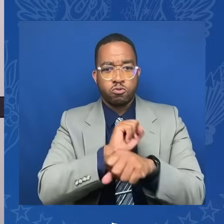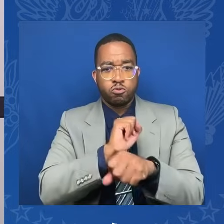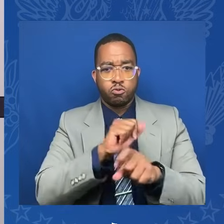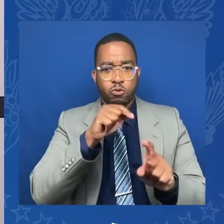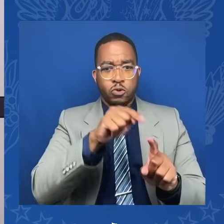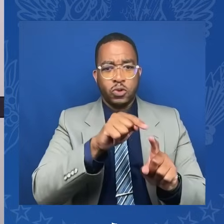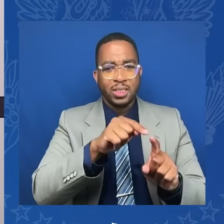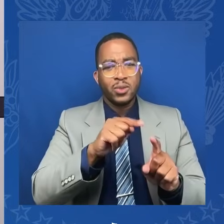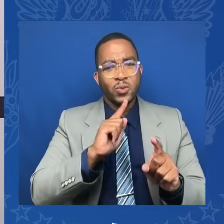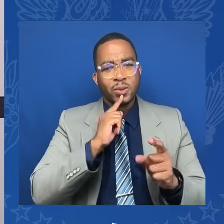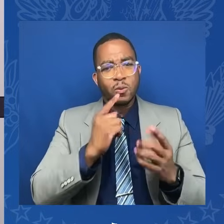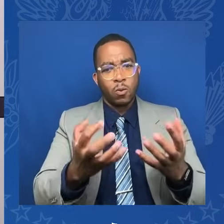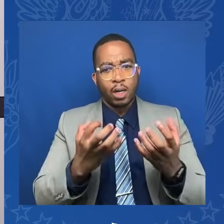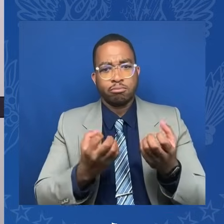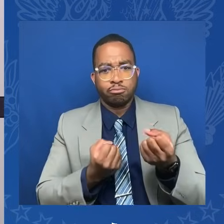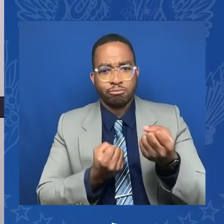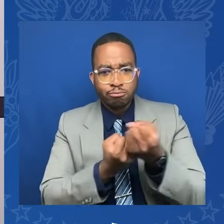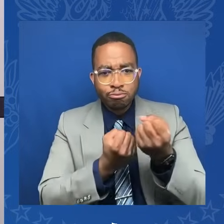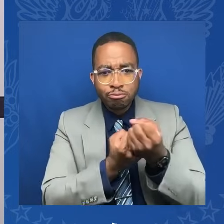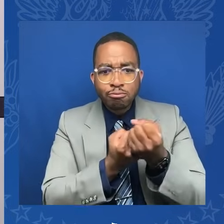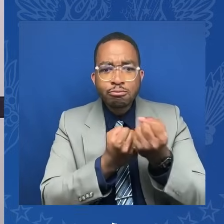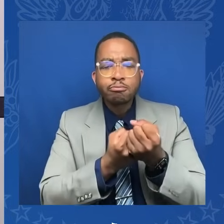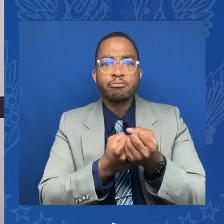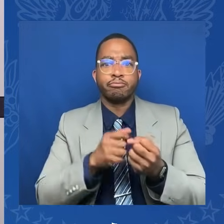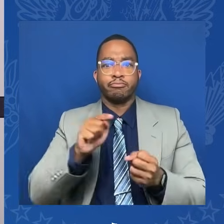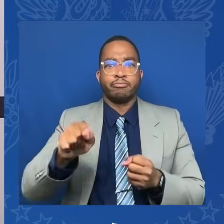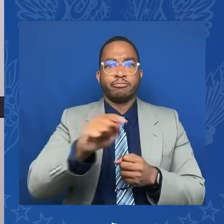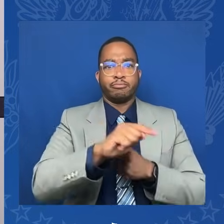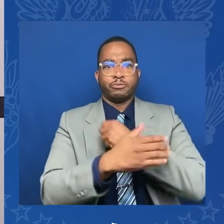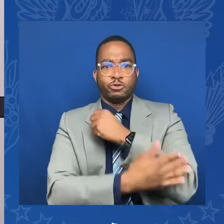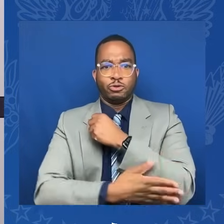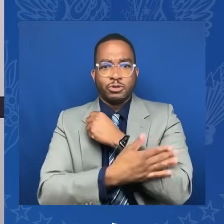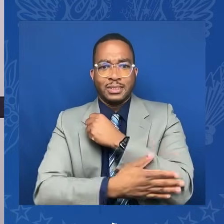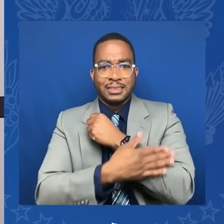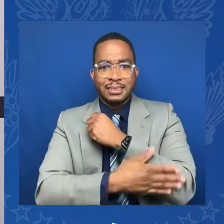working with both and, indeed, all stakeholders